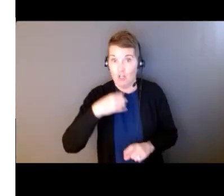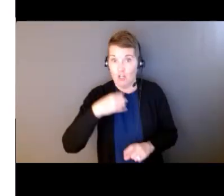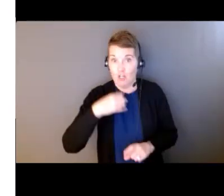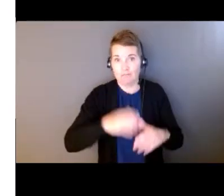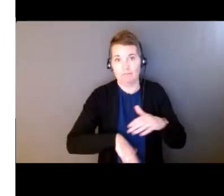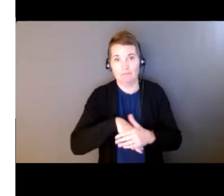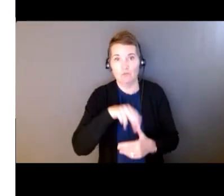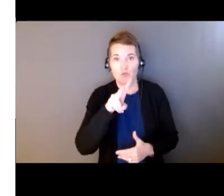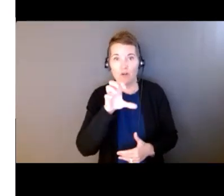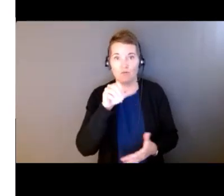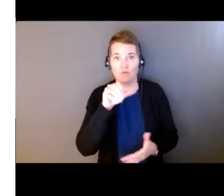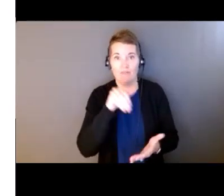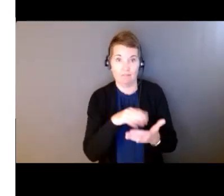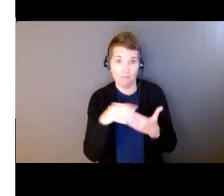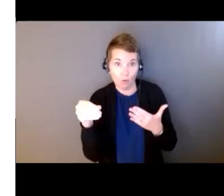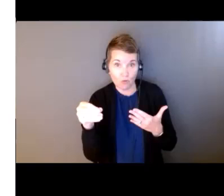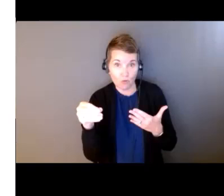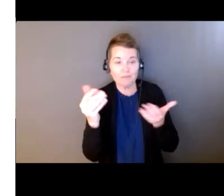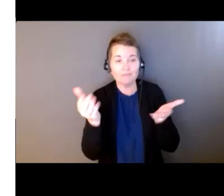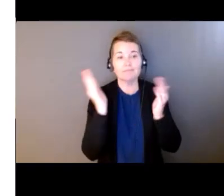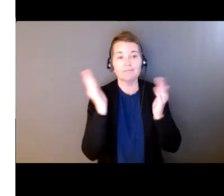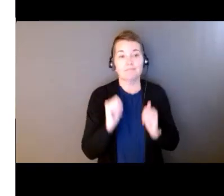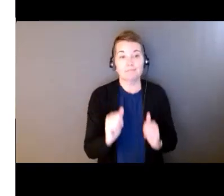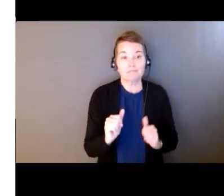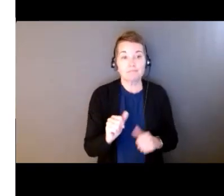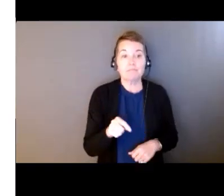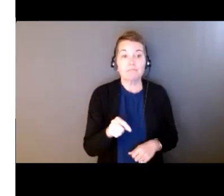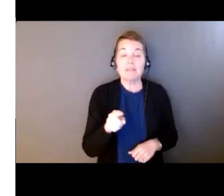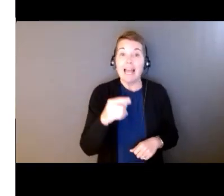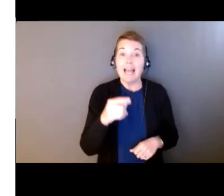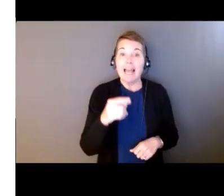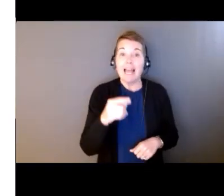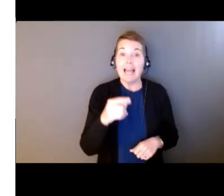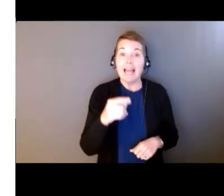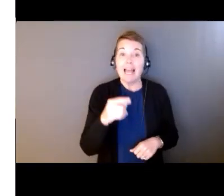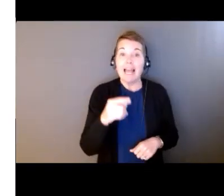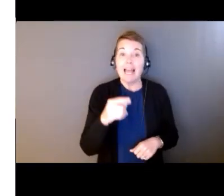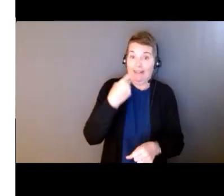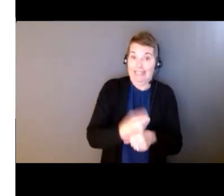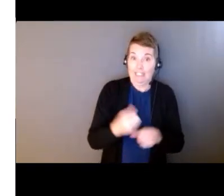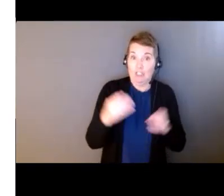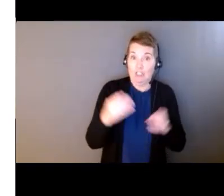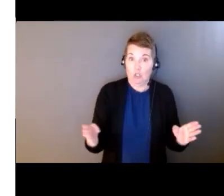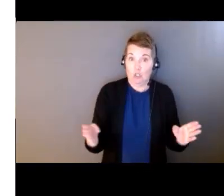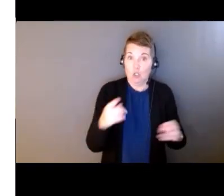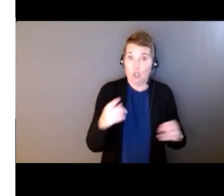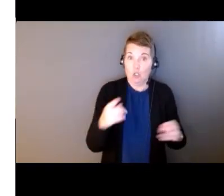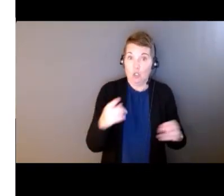and you can receive up to a maximum of $400,000 per year for your combined grants.